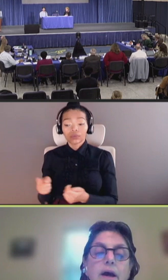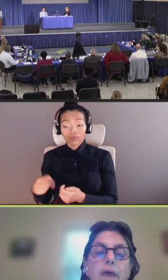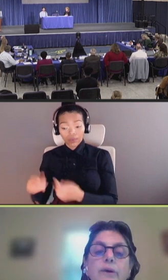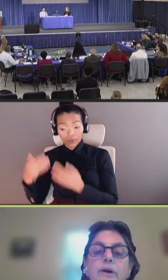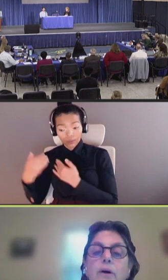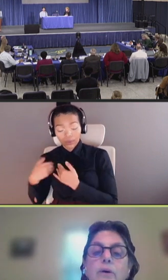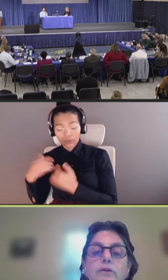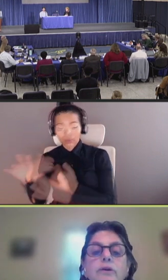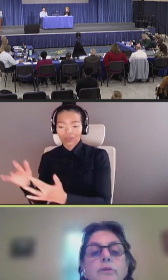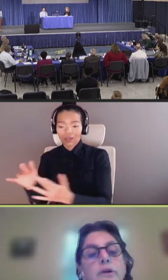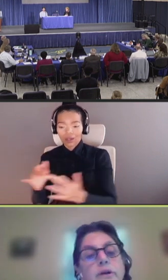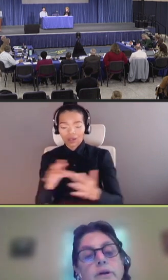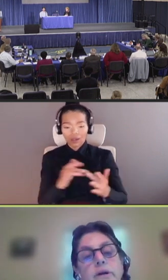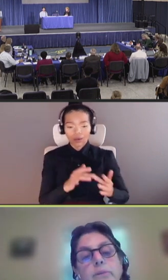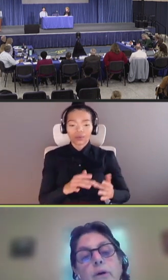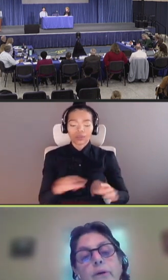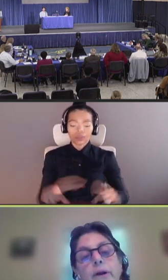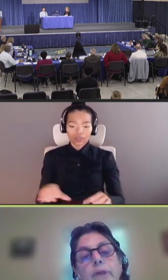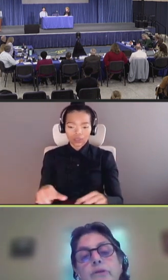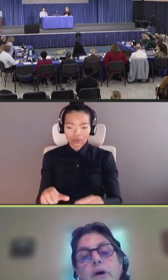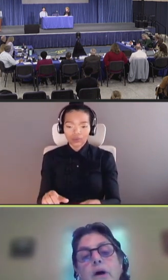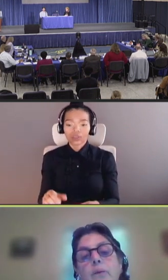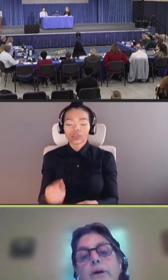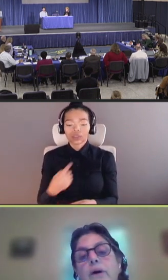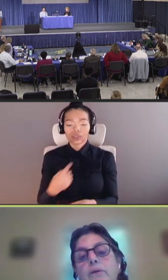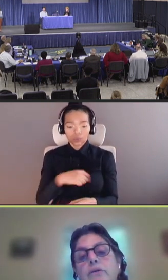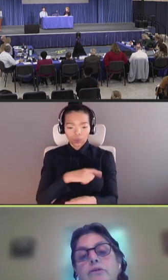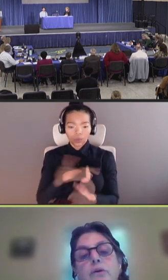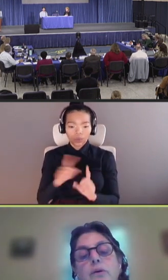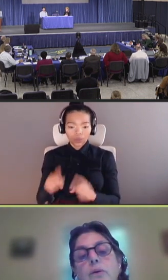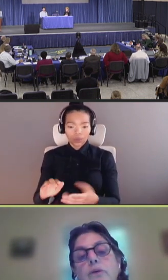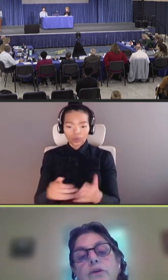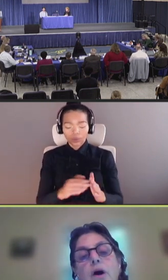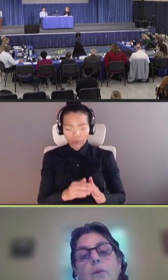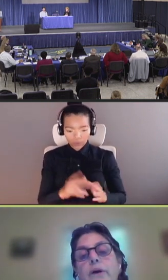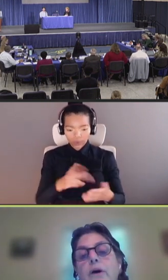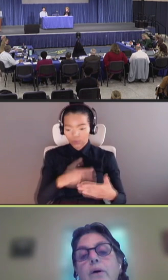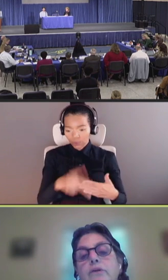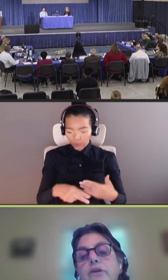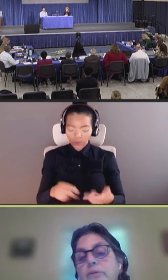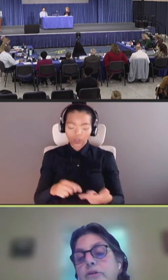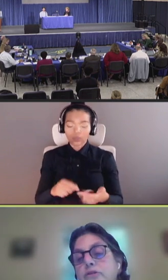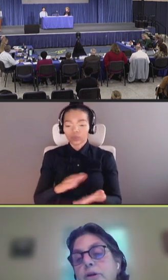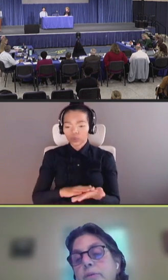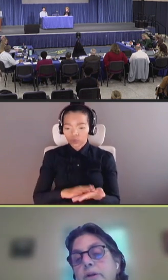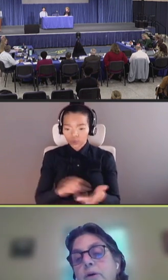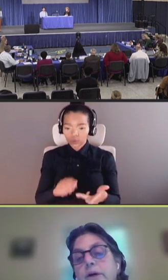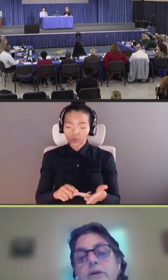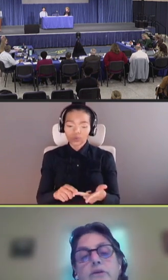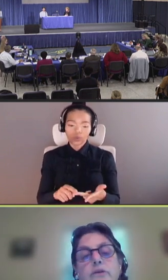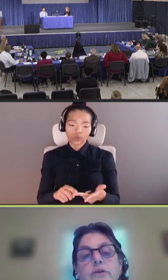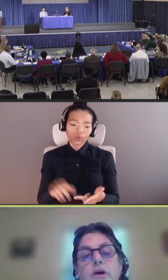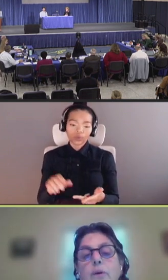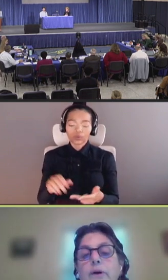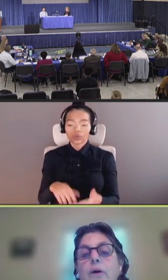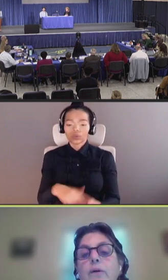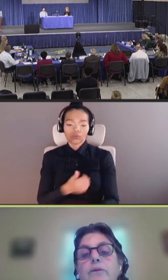And we go to community programs. We go to schools. We go to substance treatment locations. We go to